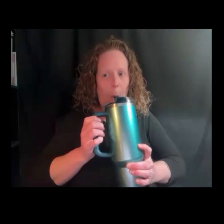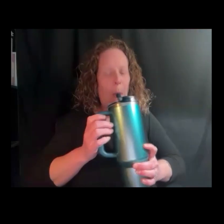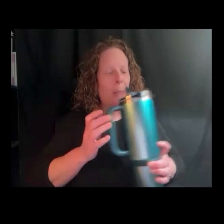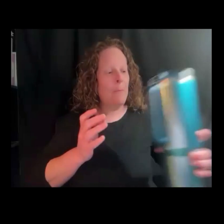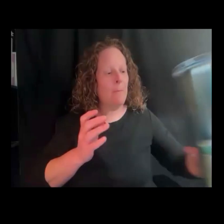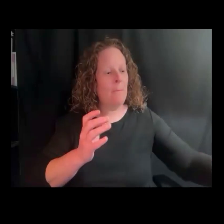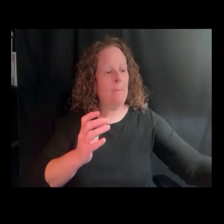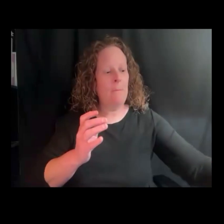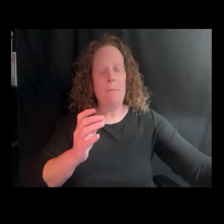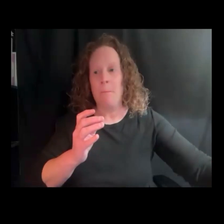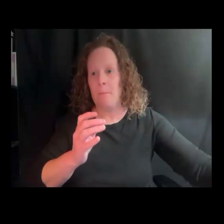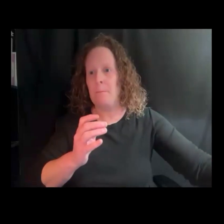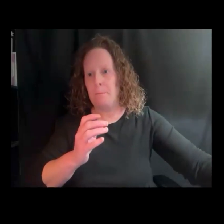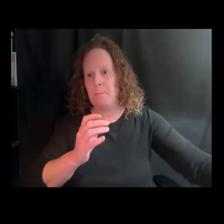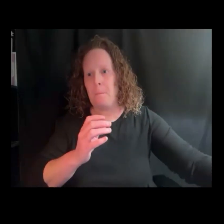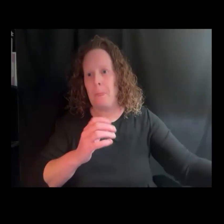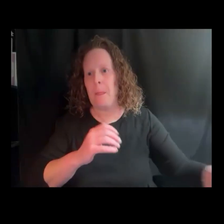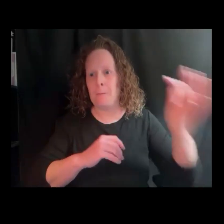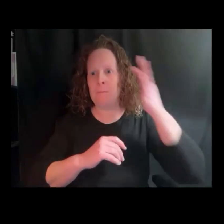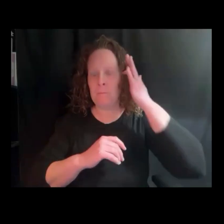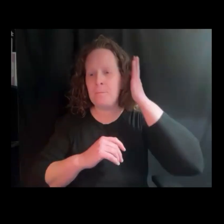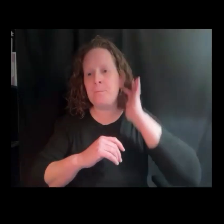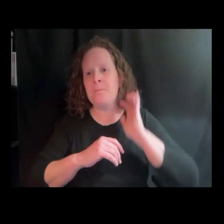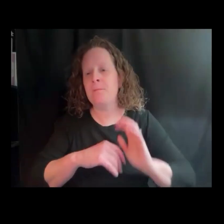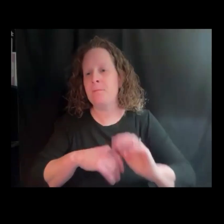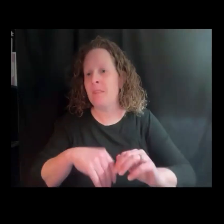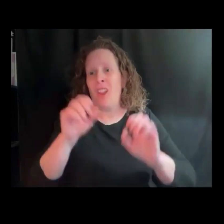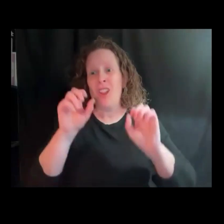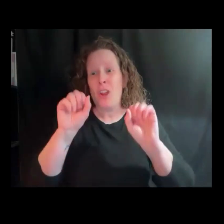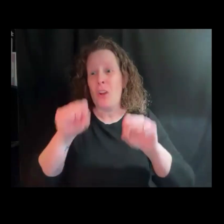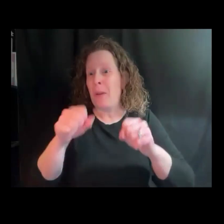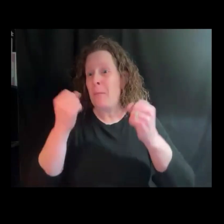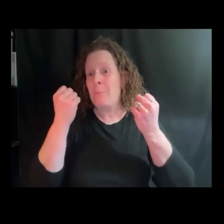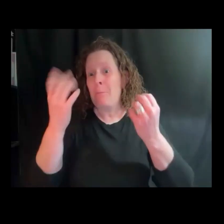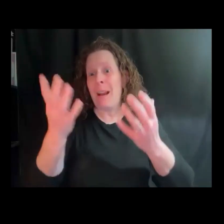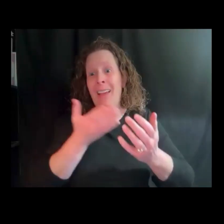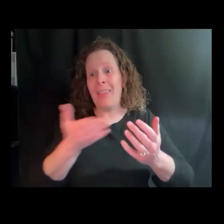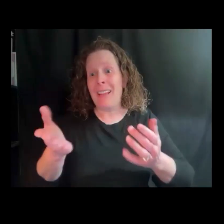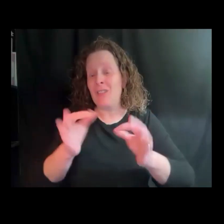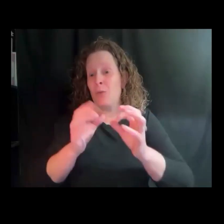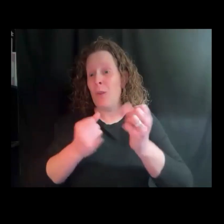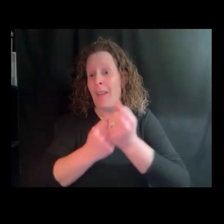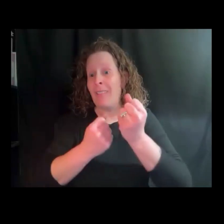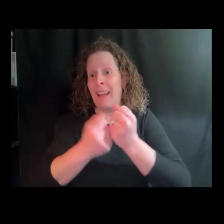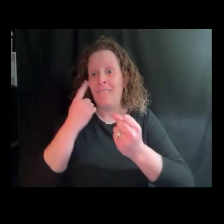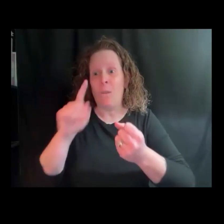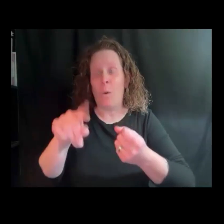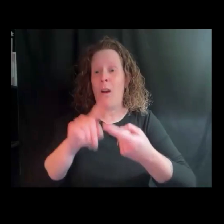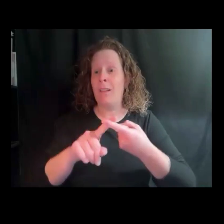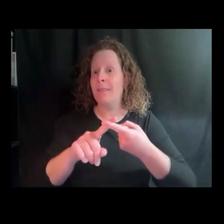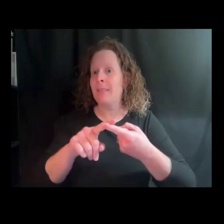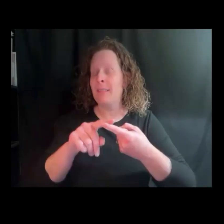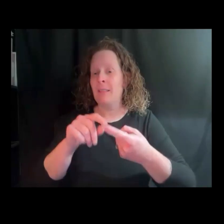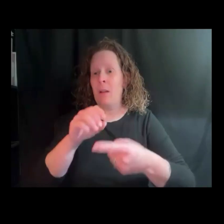they have access to the interpreter to the communication. There could be a lot of things